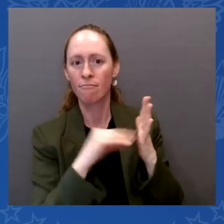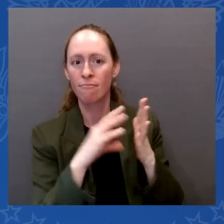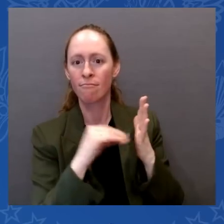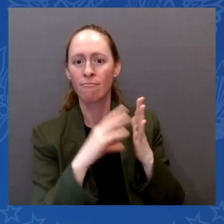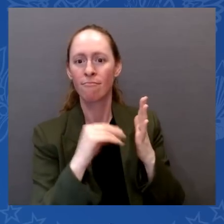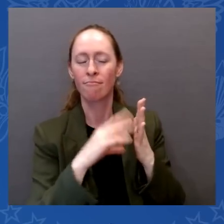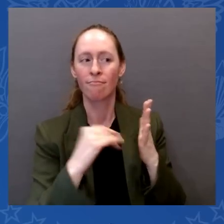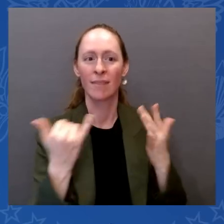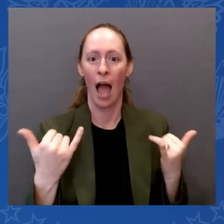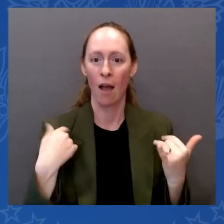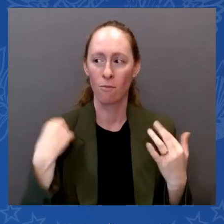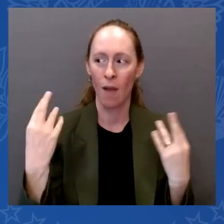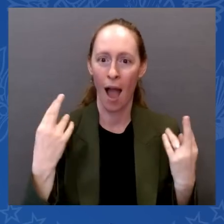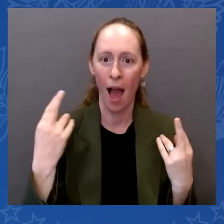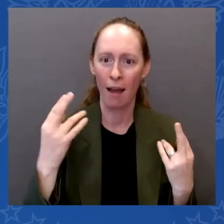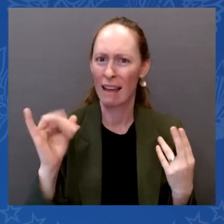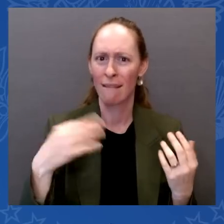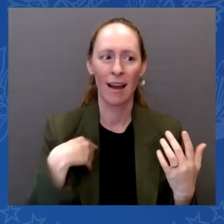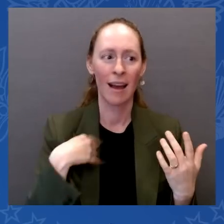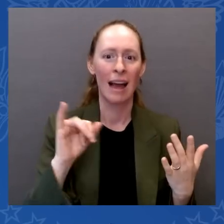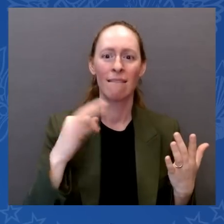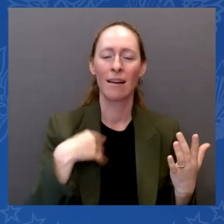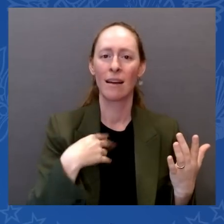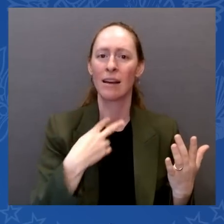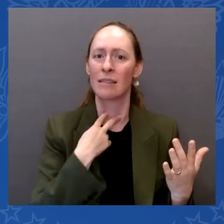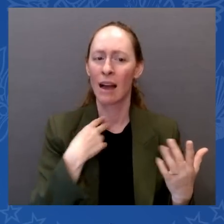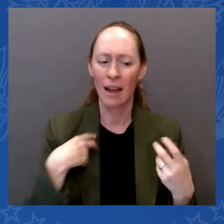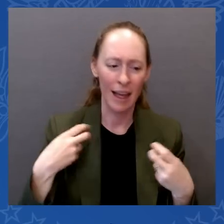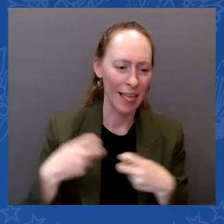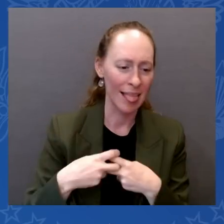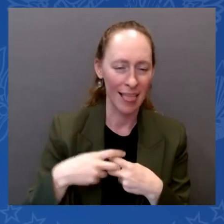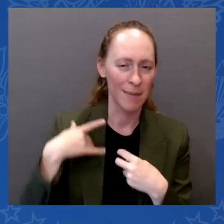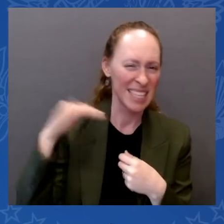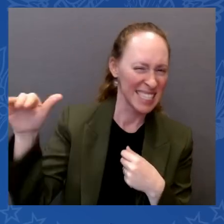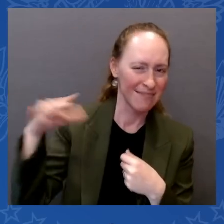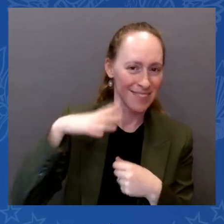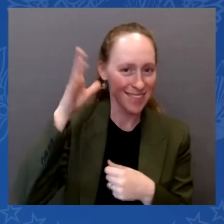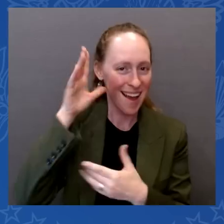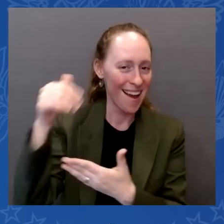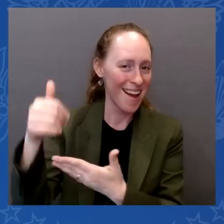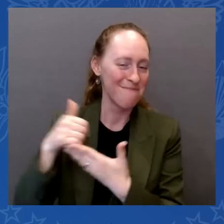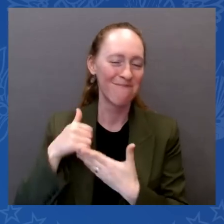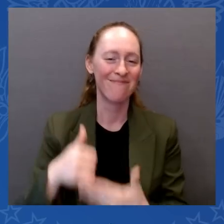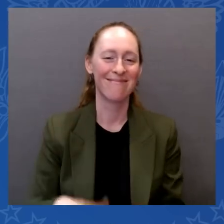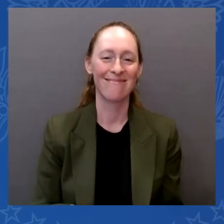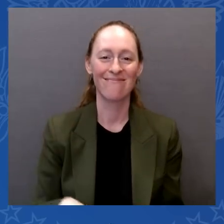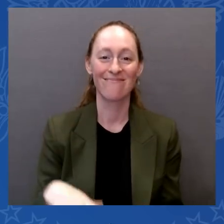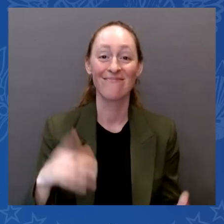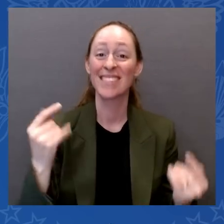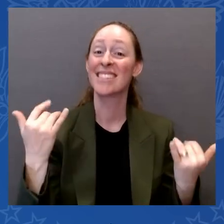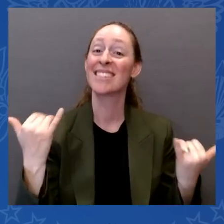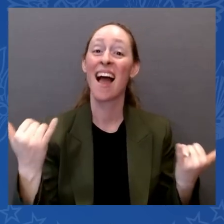from the IBEW of his apprenticeship, and he's not even that old today.